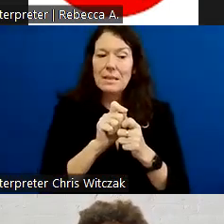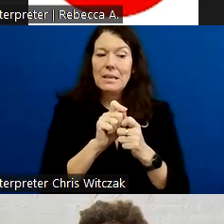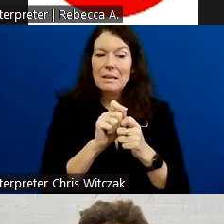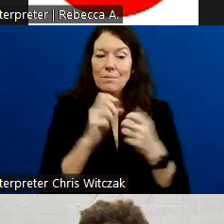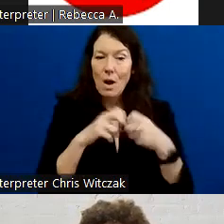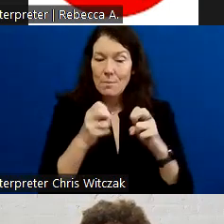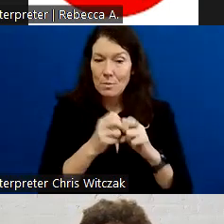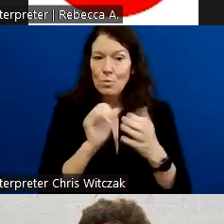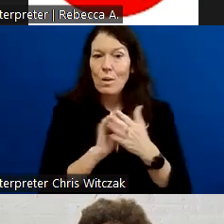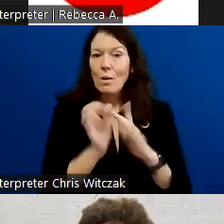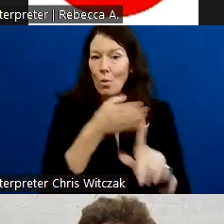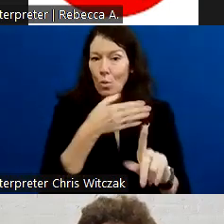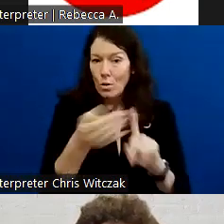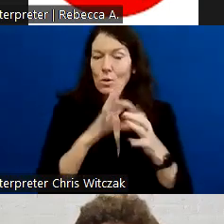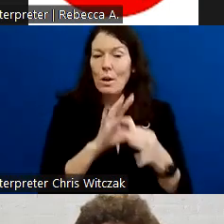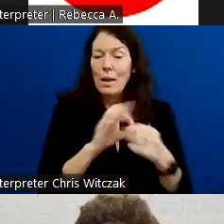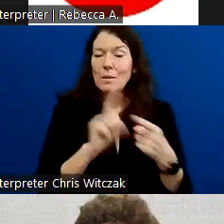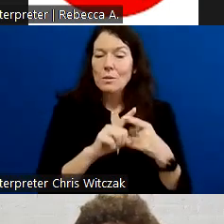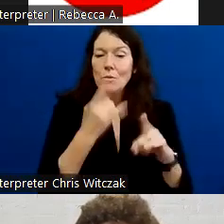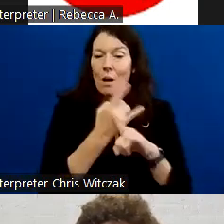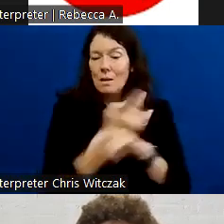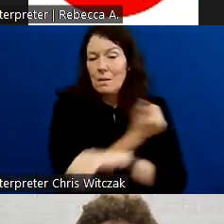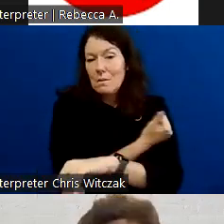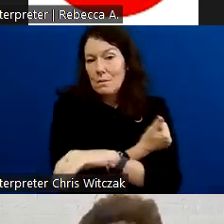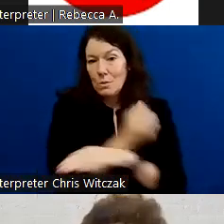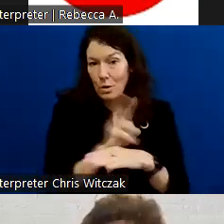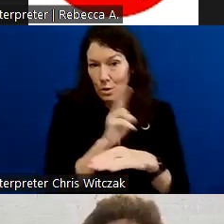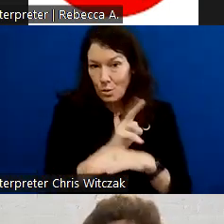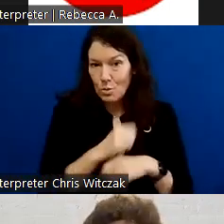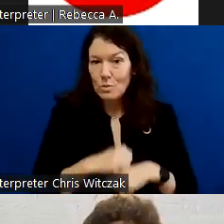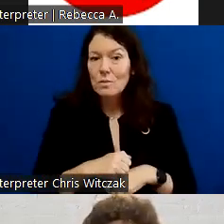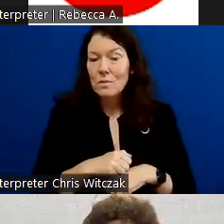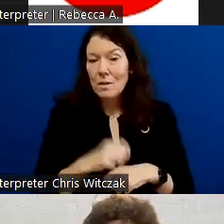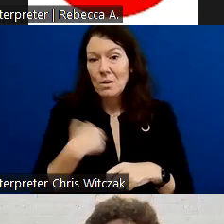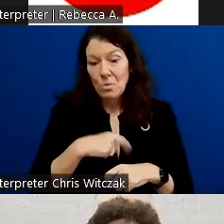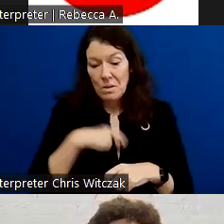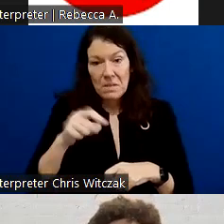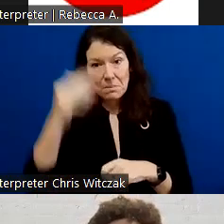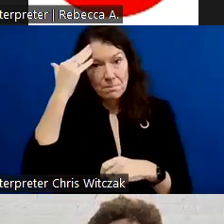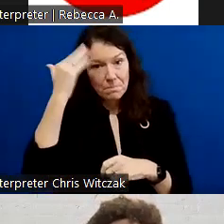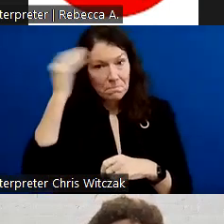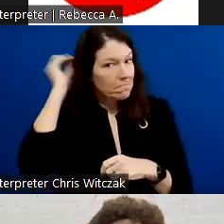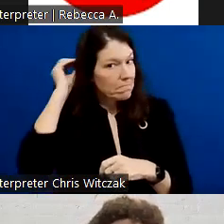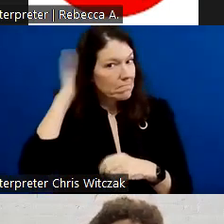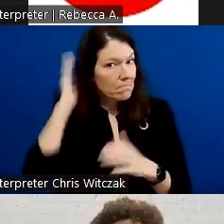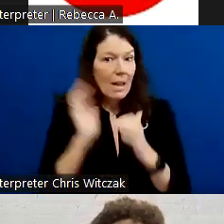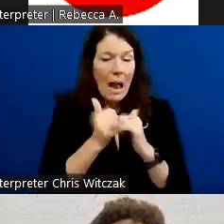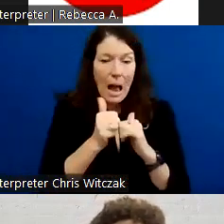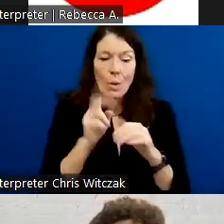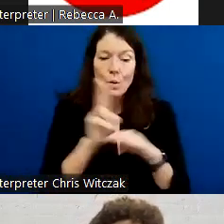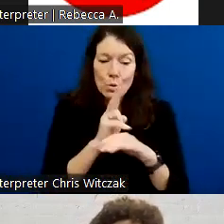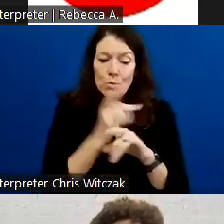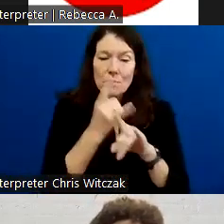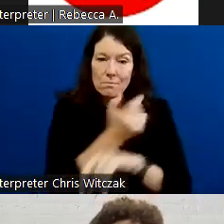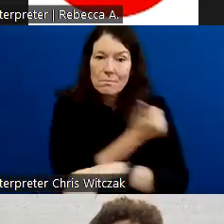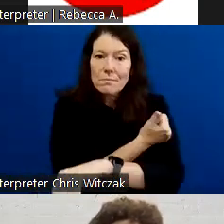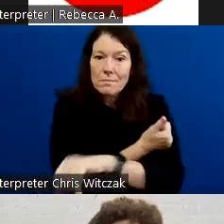so um that is another thing that we have to be aware of is how substance use coercion